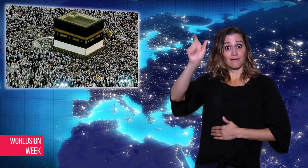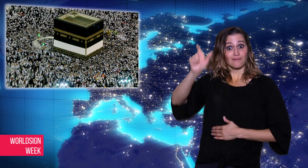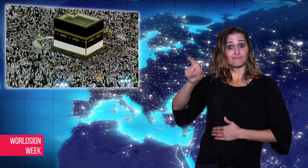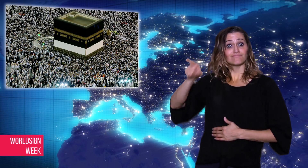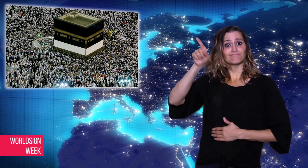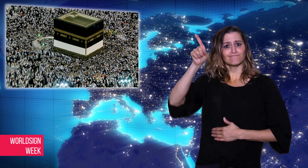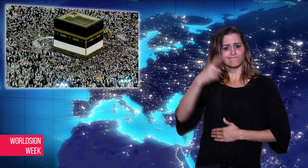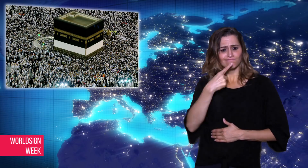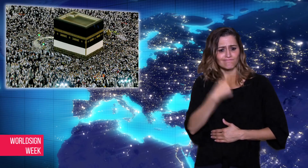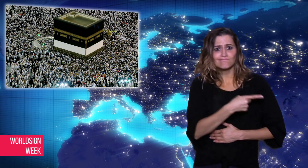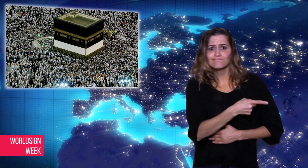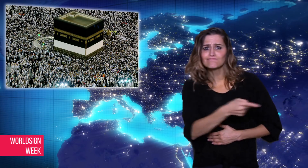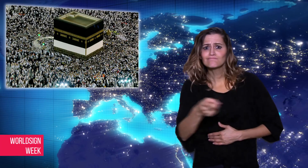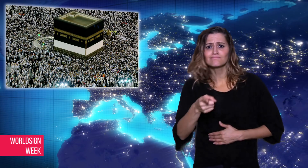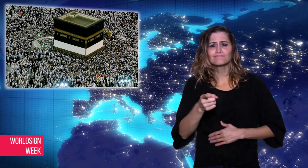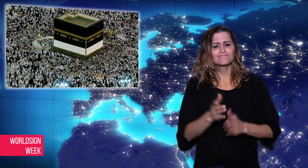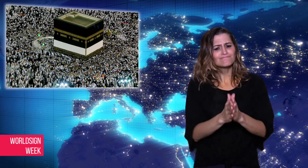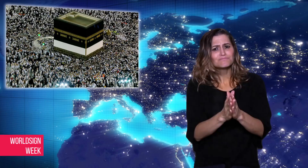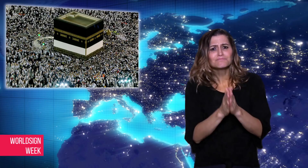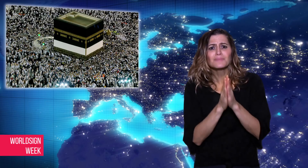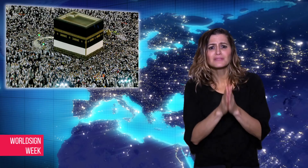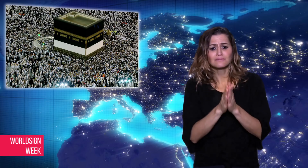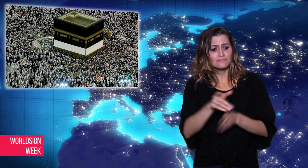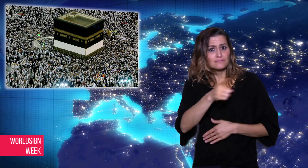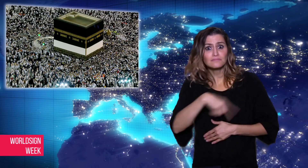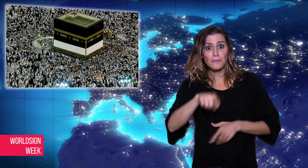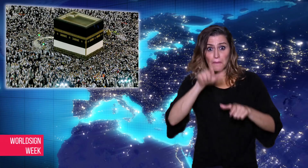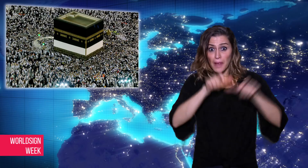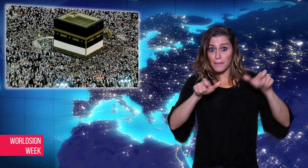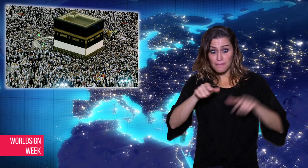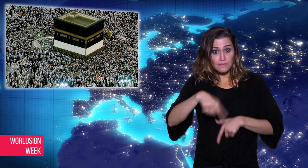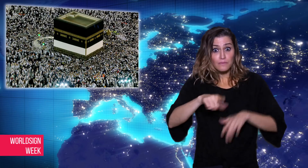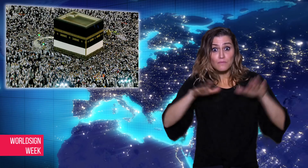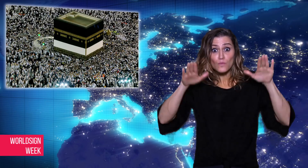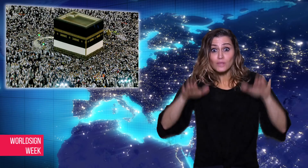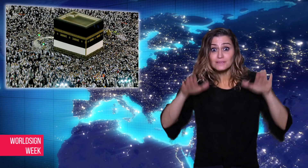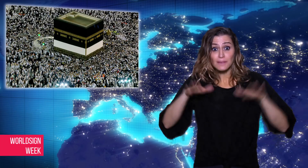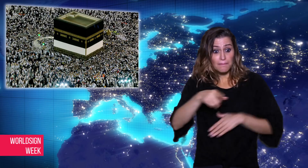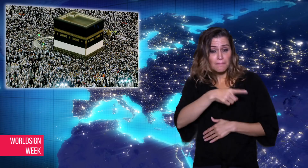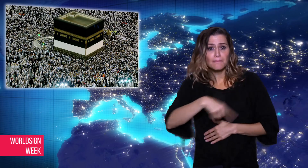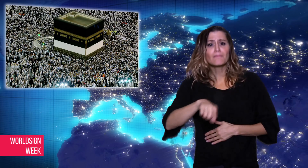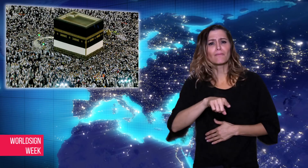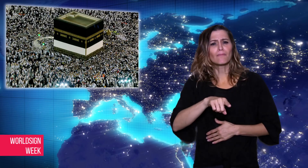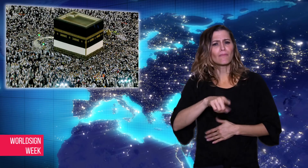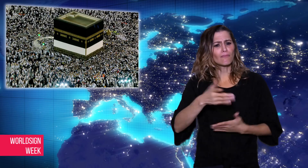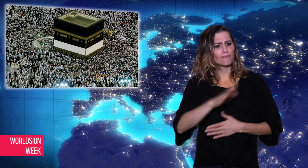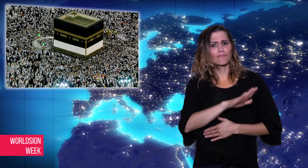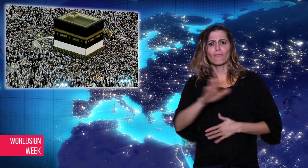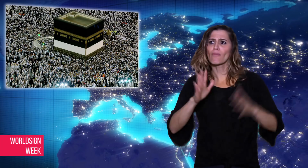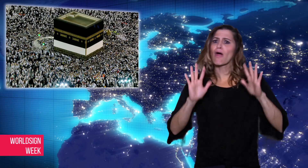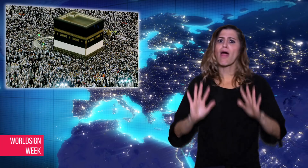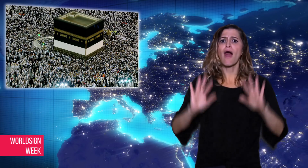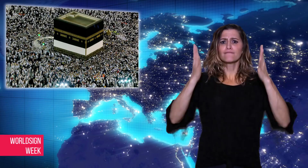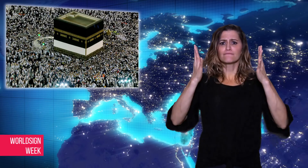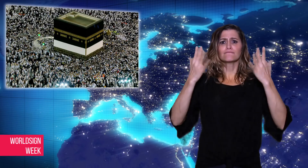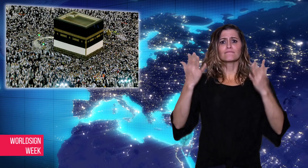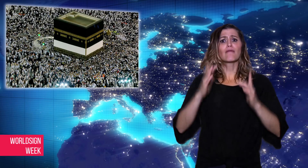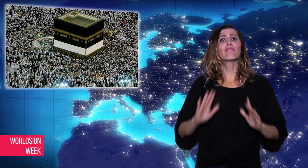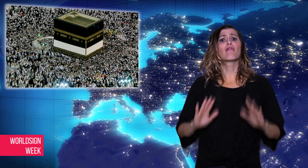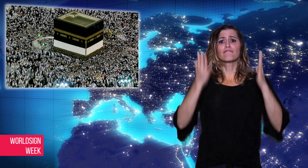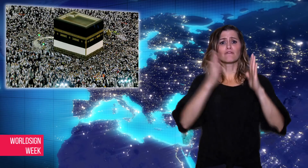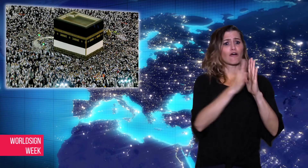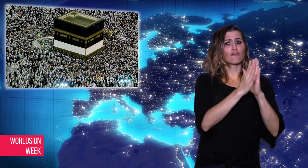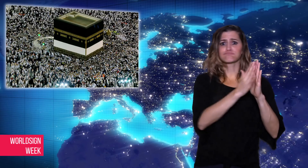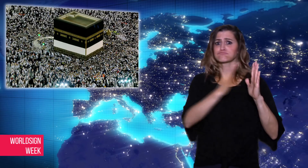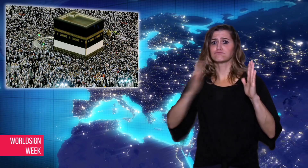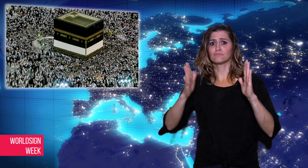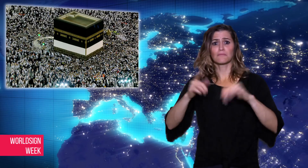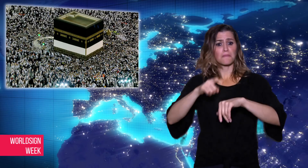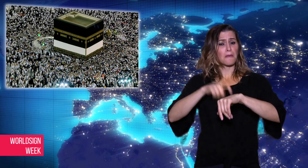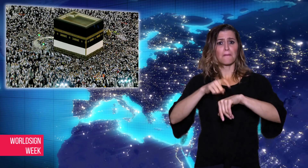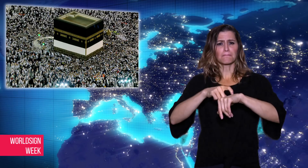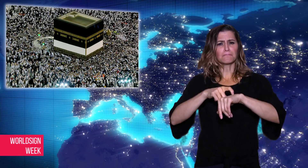in a lifetime. It re-traces the route